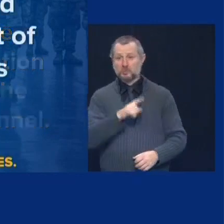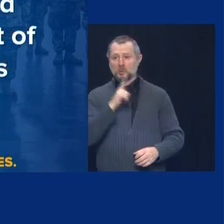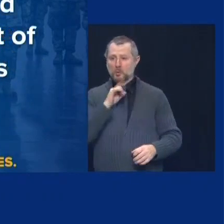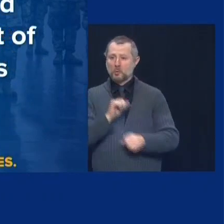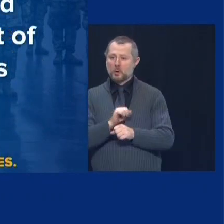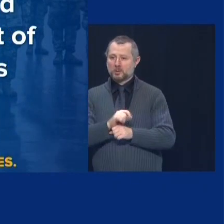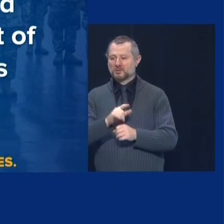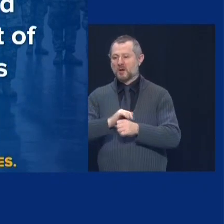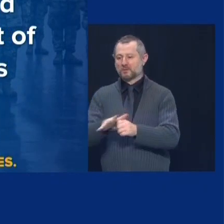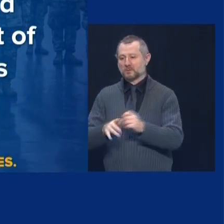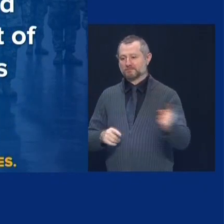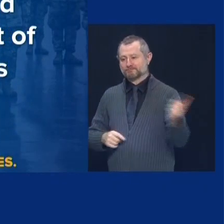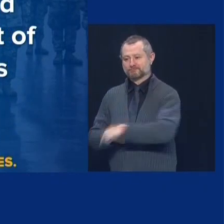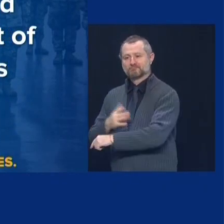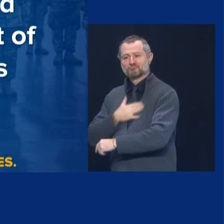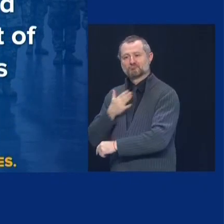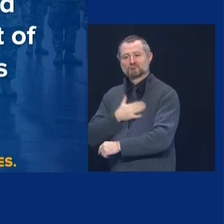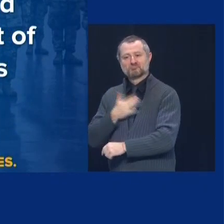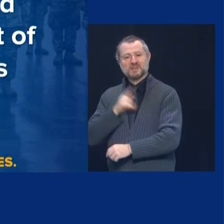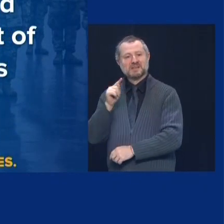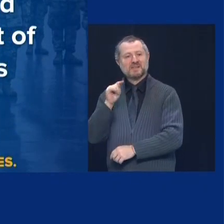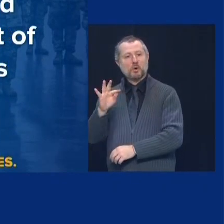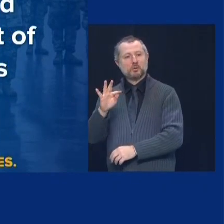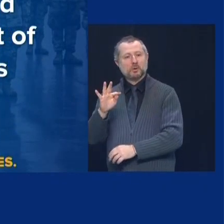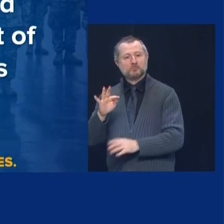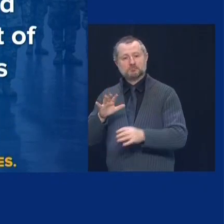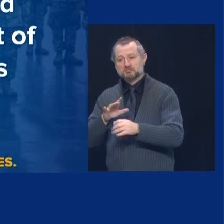THE NATIONAL GUARD WHO HAVE BEEN WORKING ON OUR COVID-19 TASK